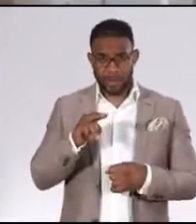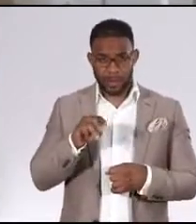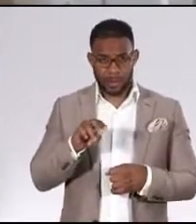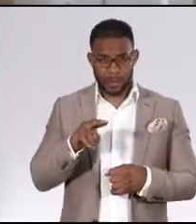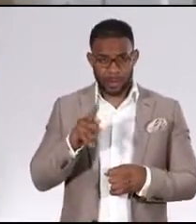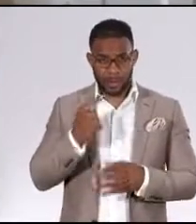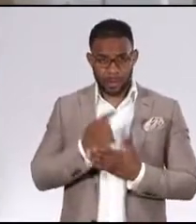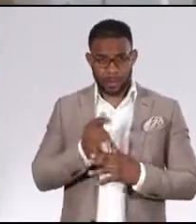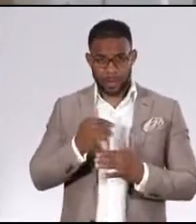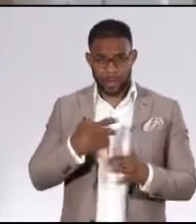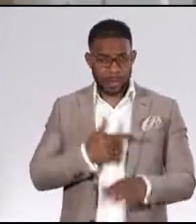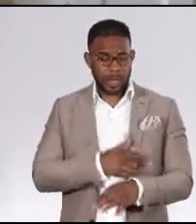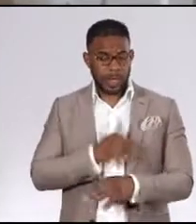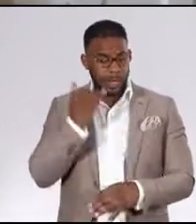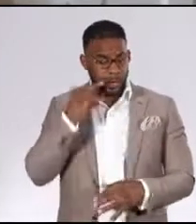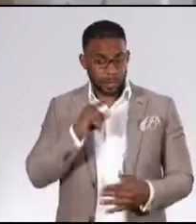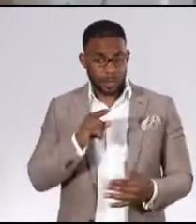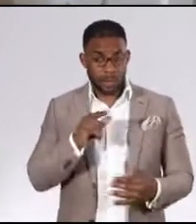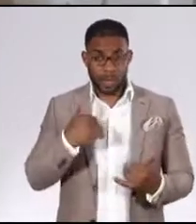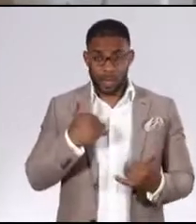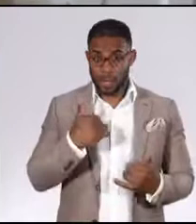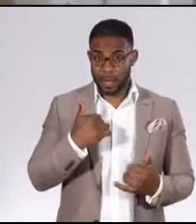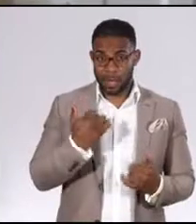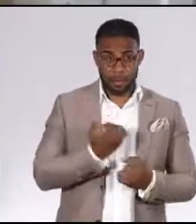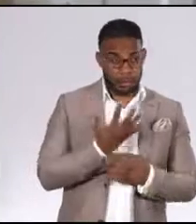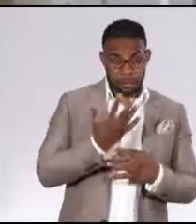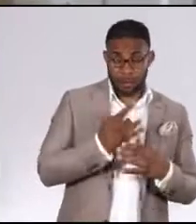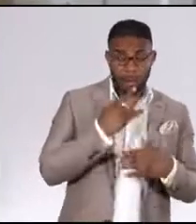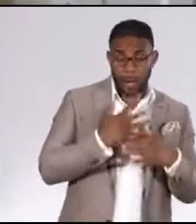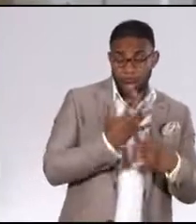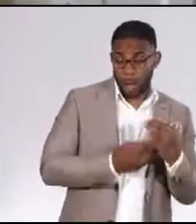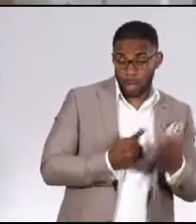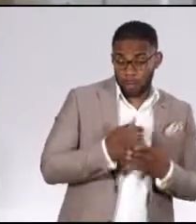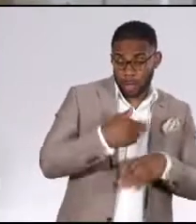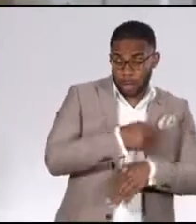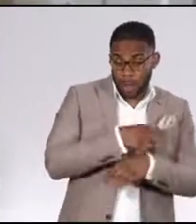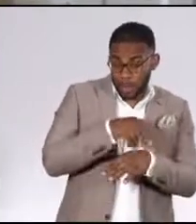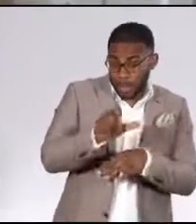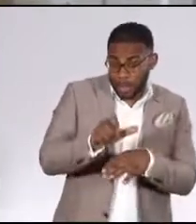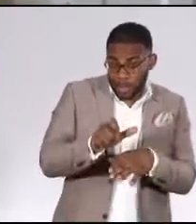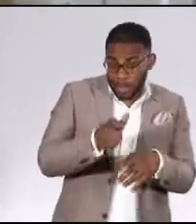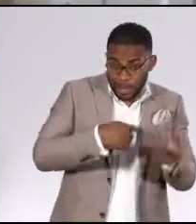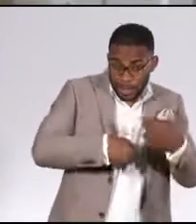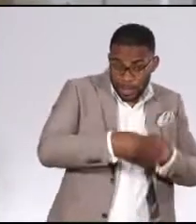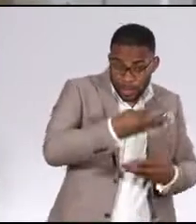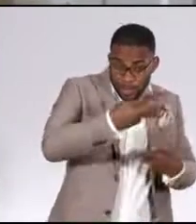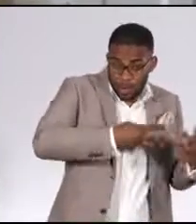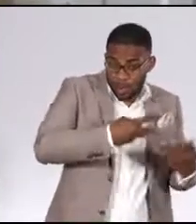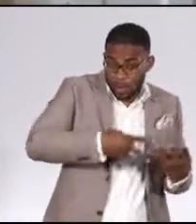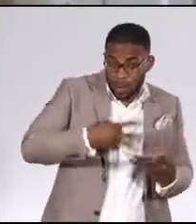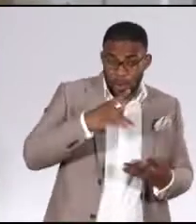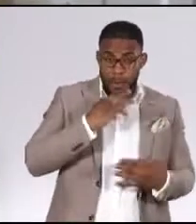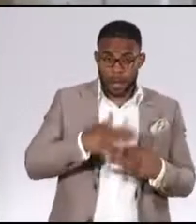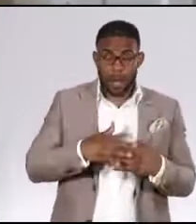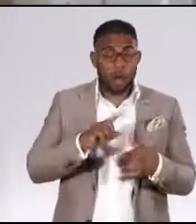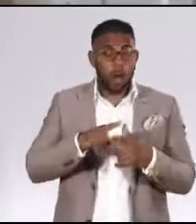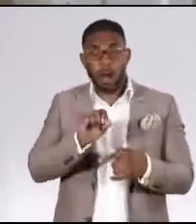um if you had blood loss and were treated in a hospital and needed an infusion of a blood or another blood derivative,